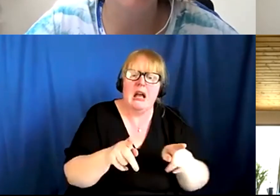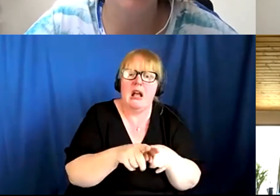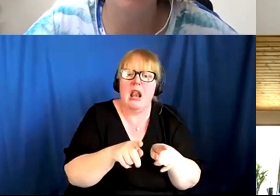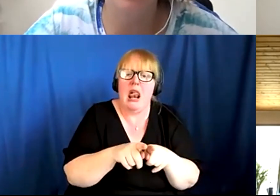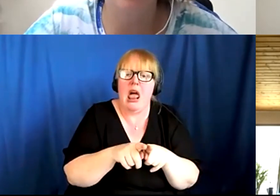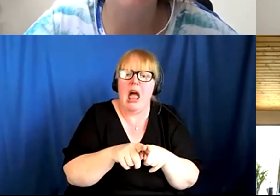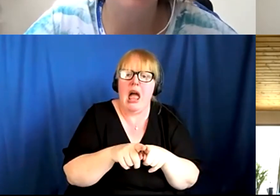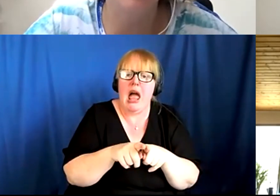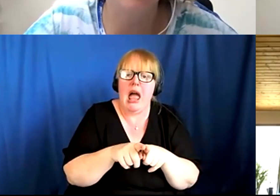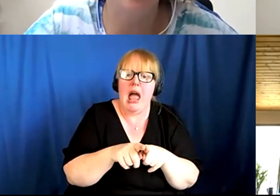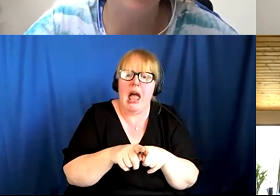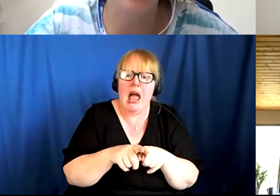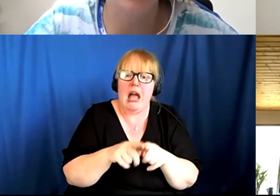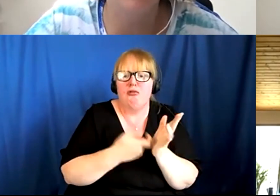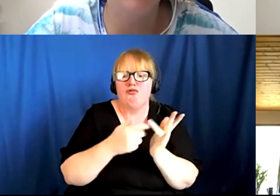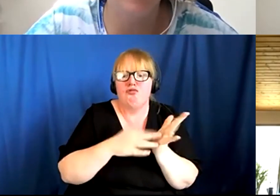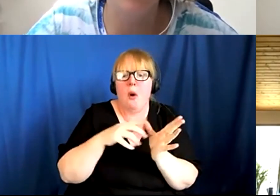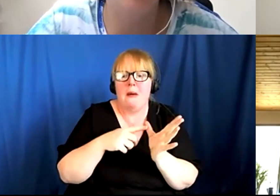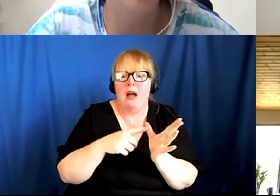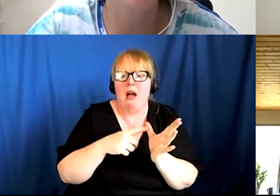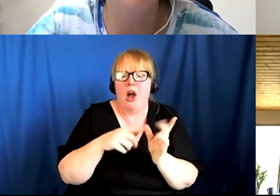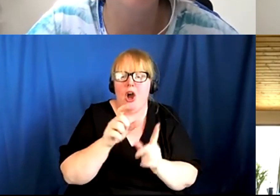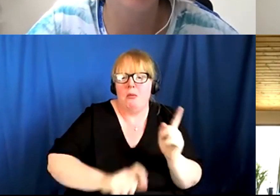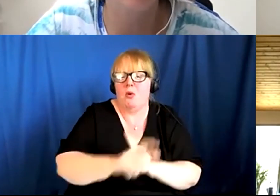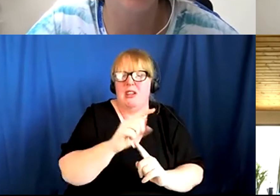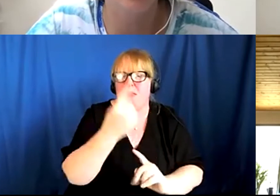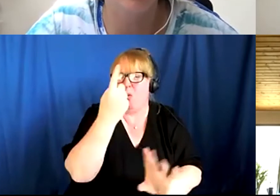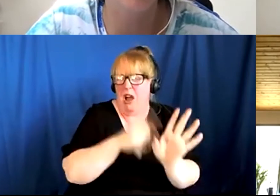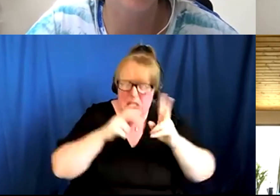I spent one year before we actually came up with the idea of what we're going to do;